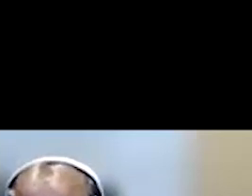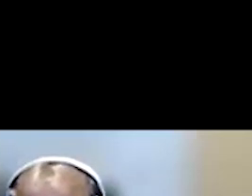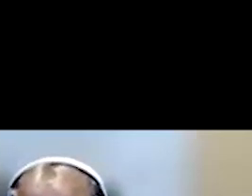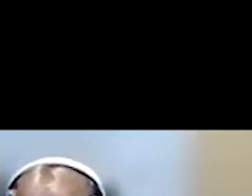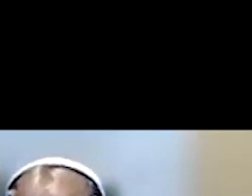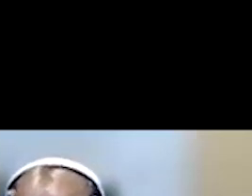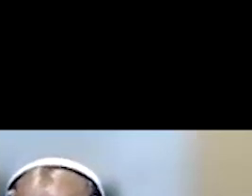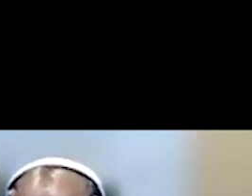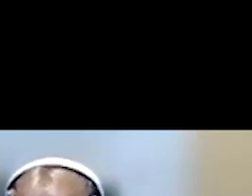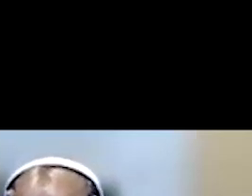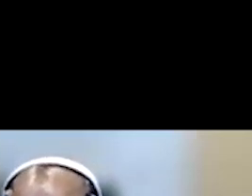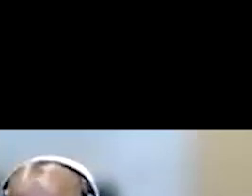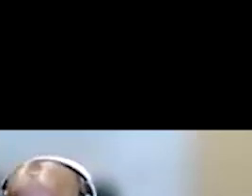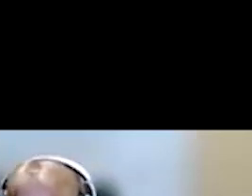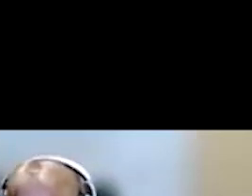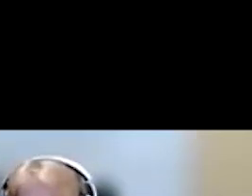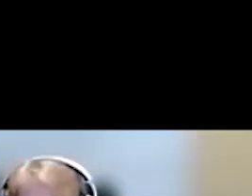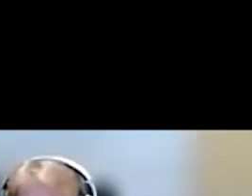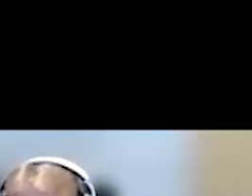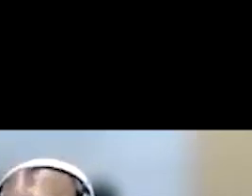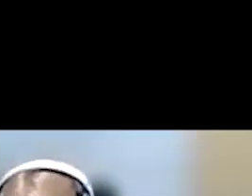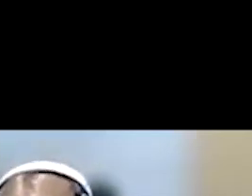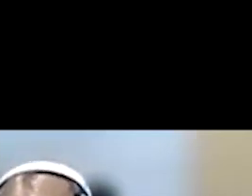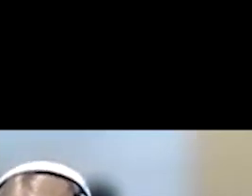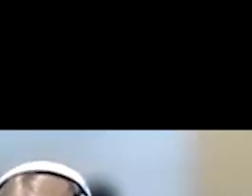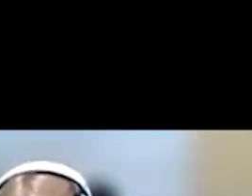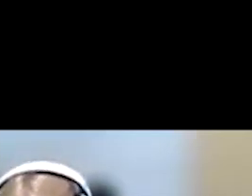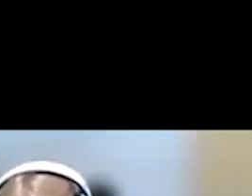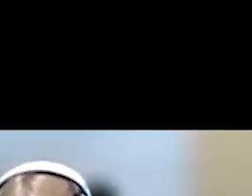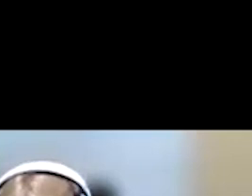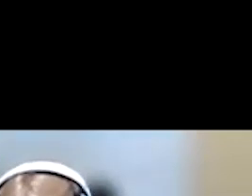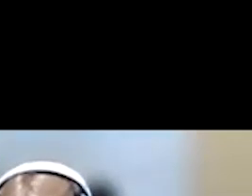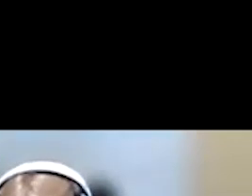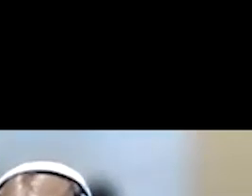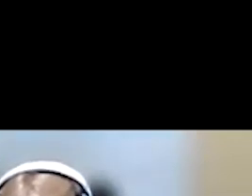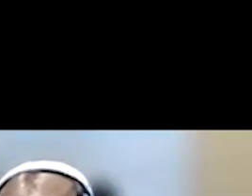But, I think, hopefully I answered that.